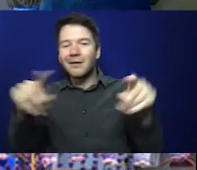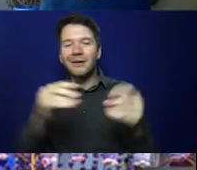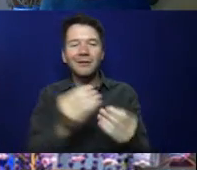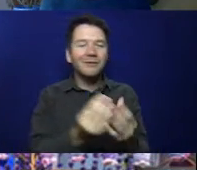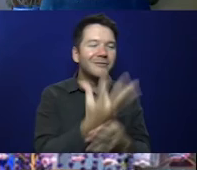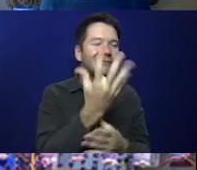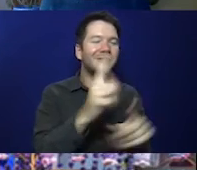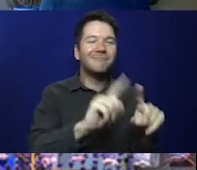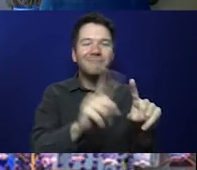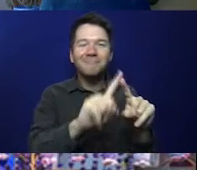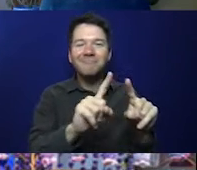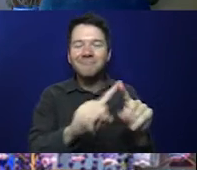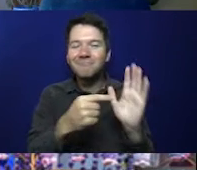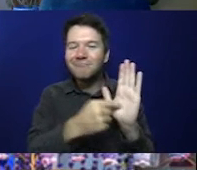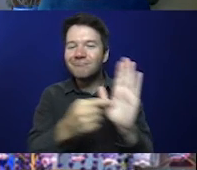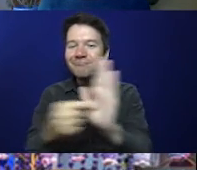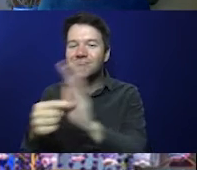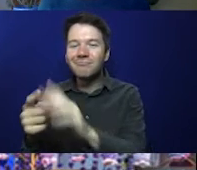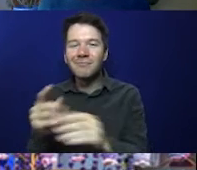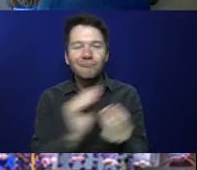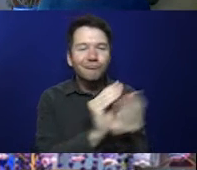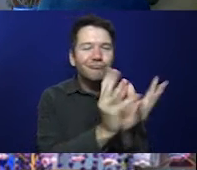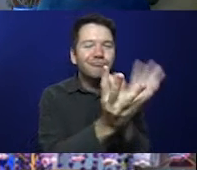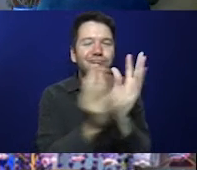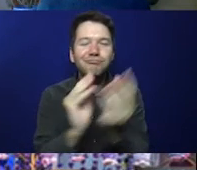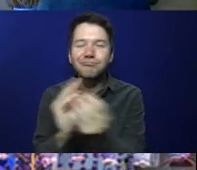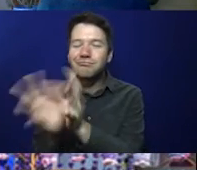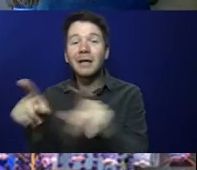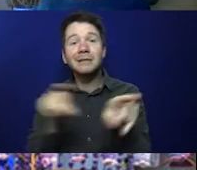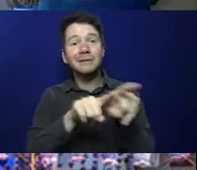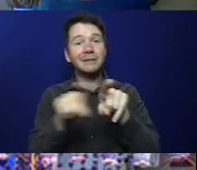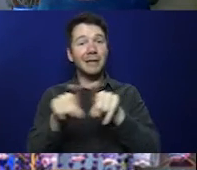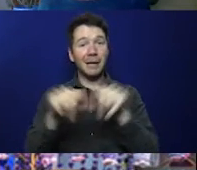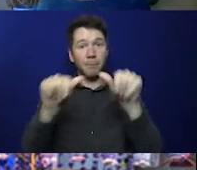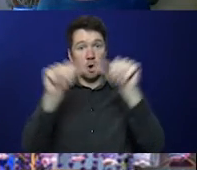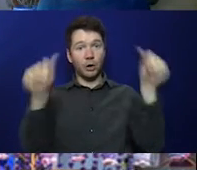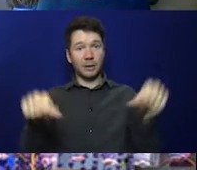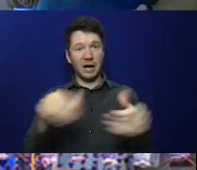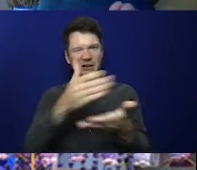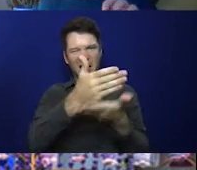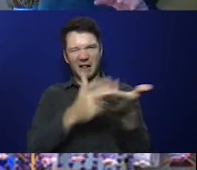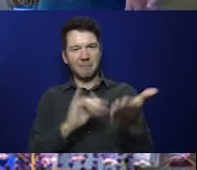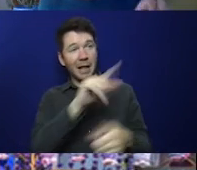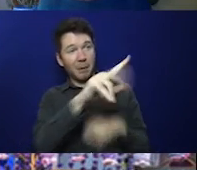made of many thousands of spring-blooming flowers as well as architectural elements